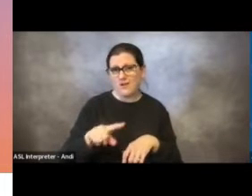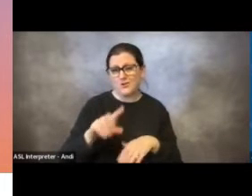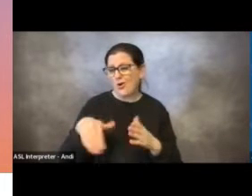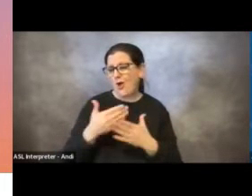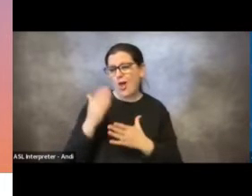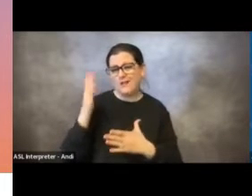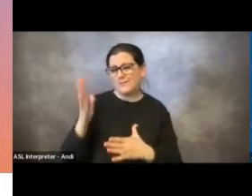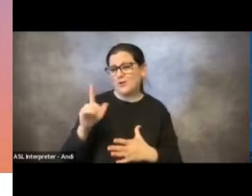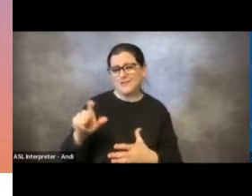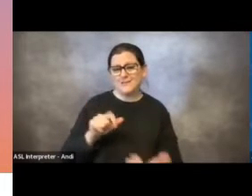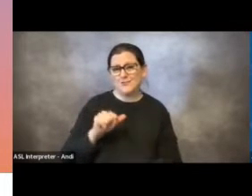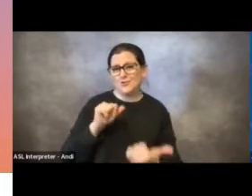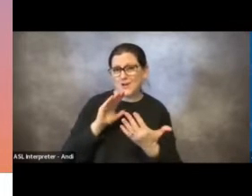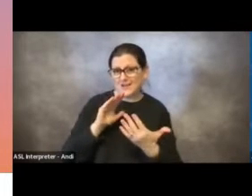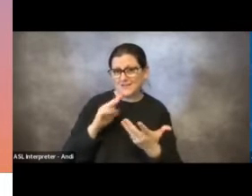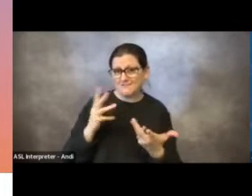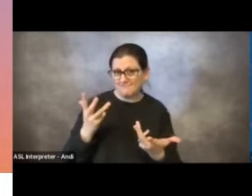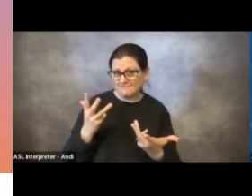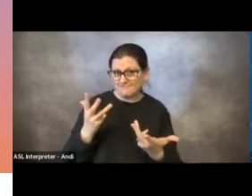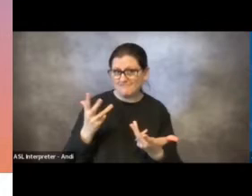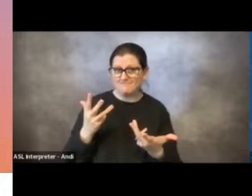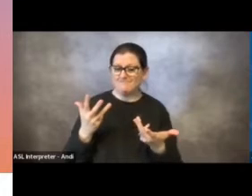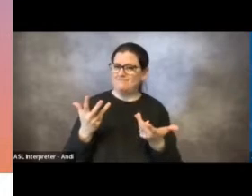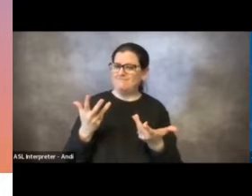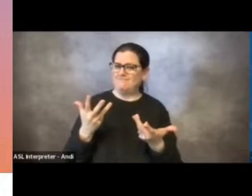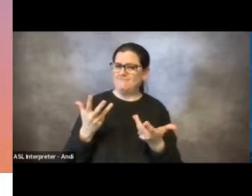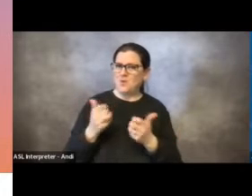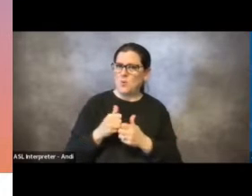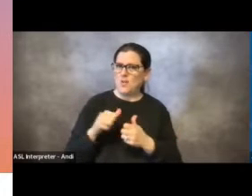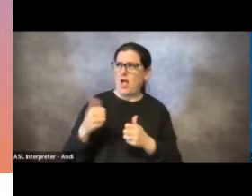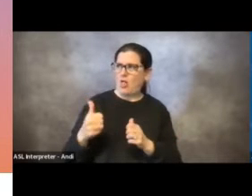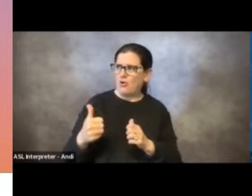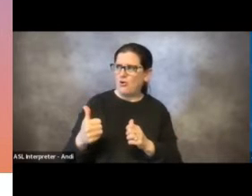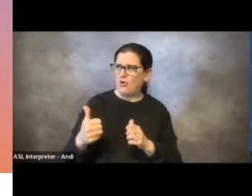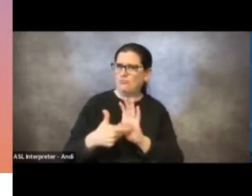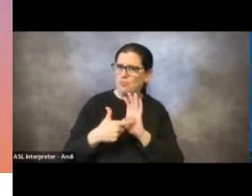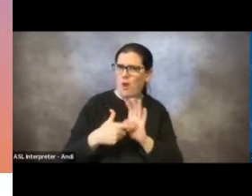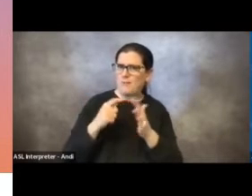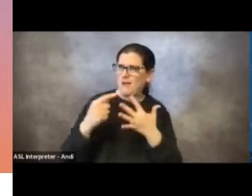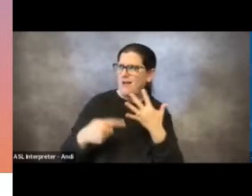to address. And that is, with all the other competing demands that you have. So what why is it